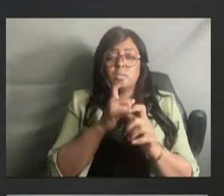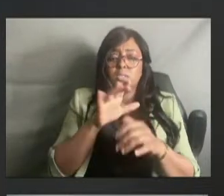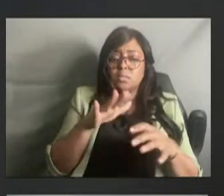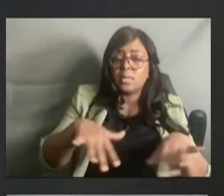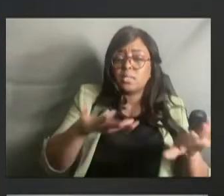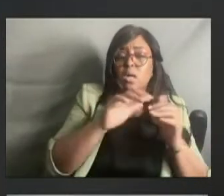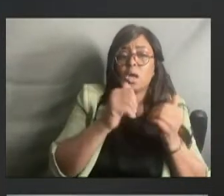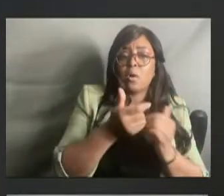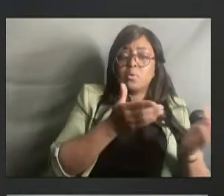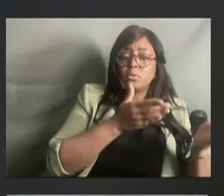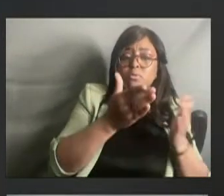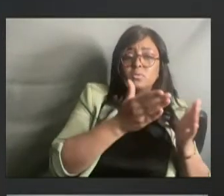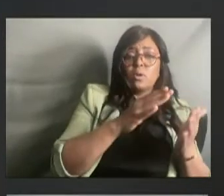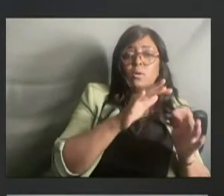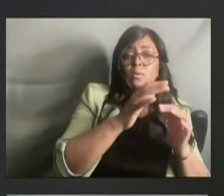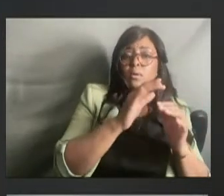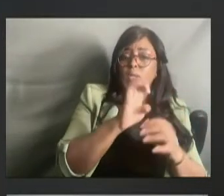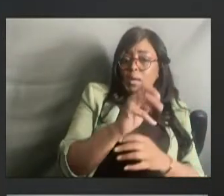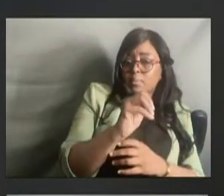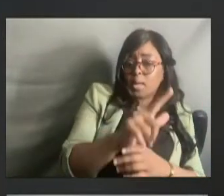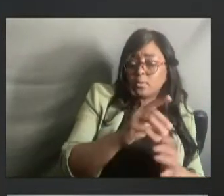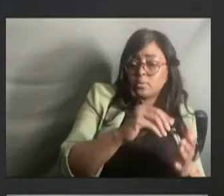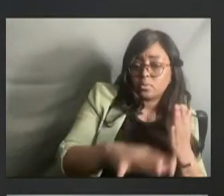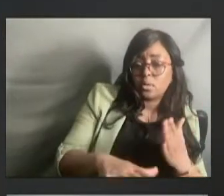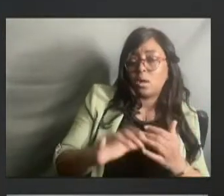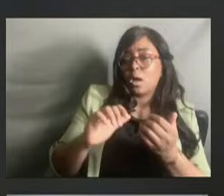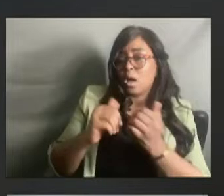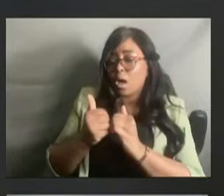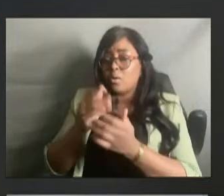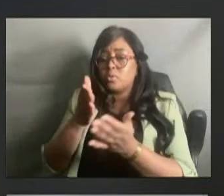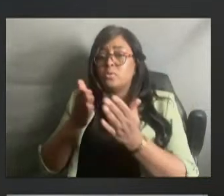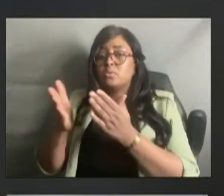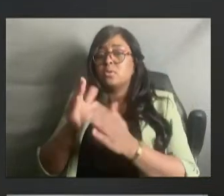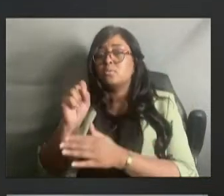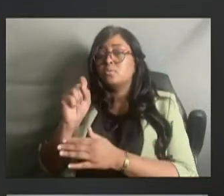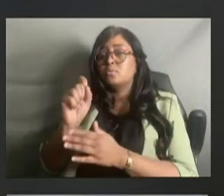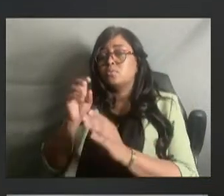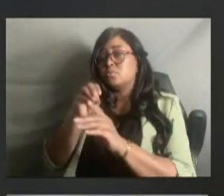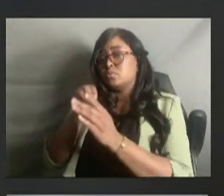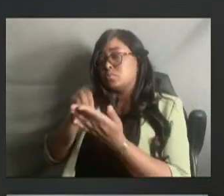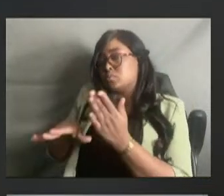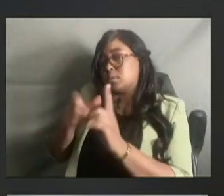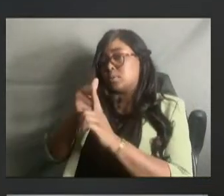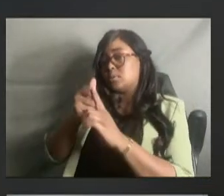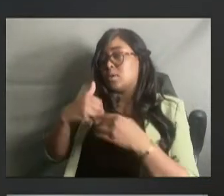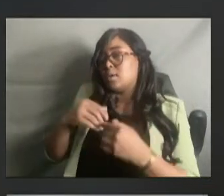really complex spaces, like how we serve our multilingual learners, how we serve our